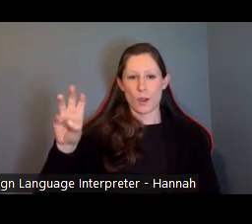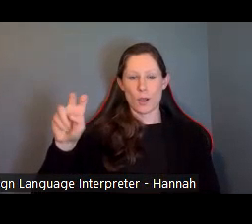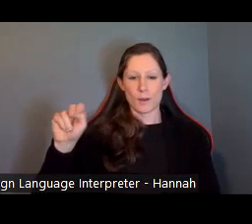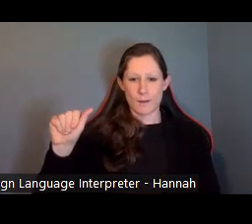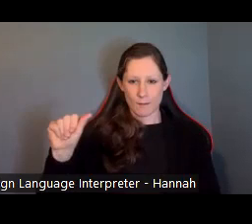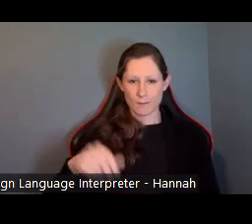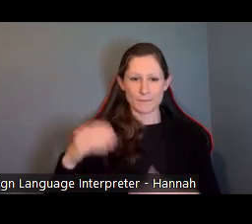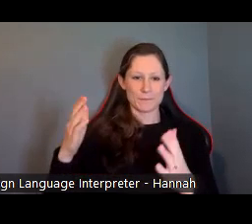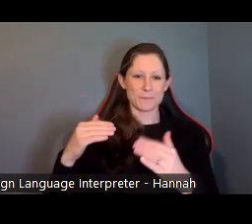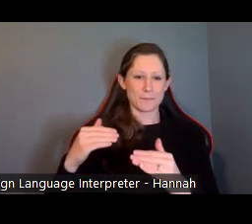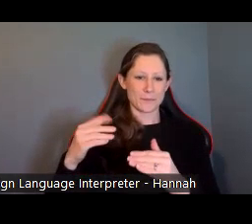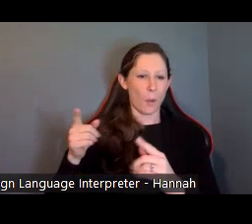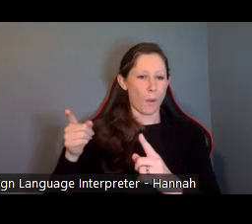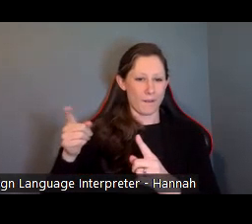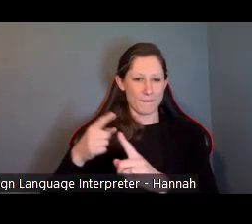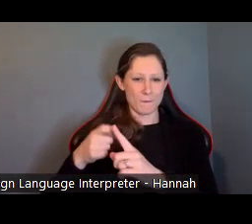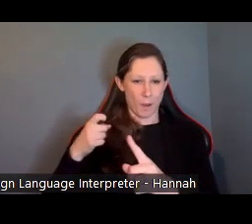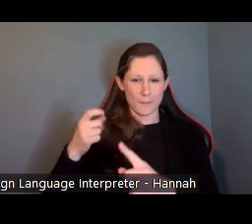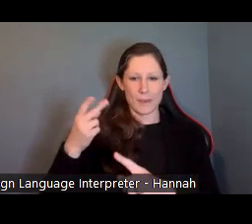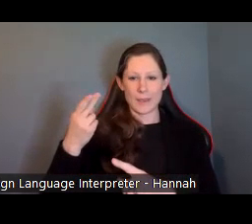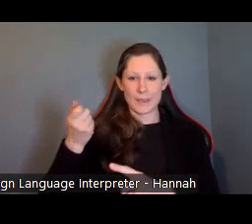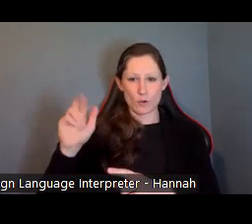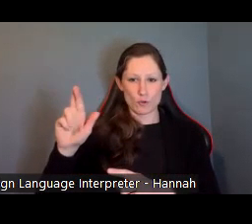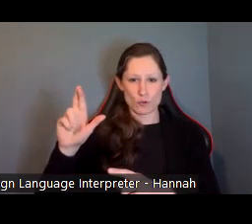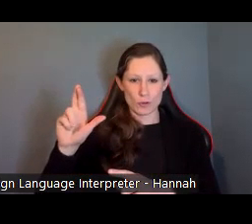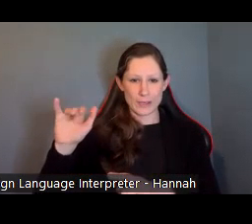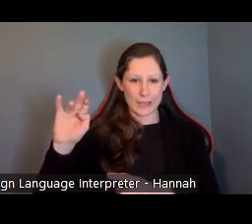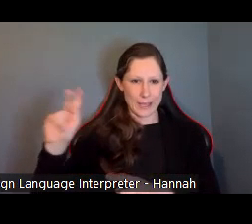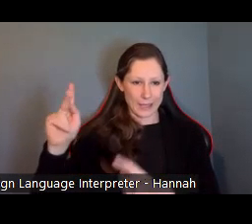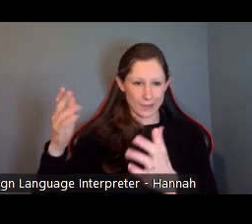ink and audio describer from MindsEye, April.